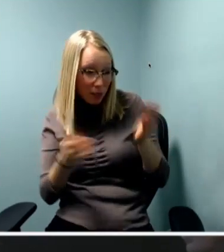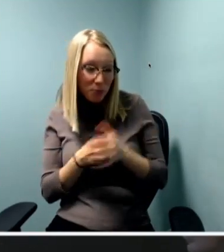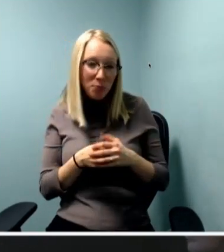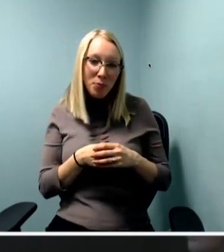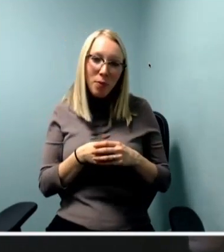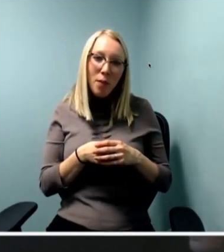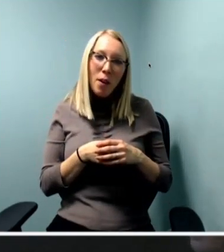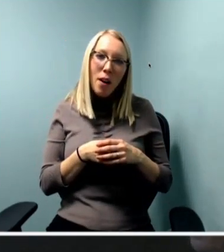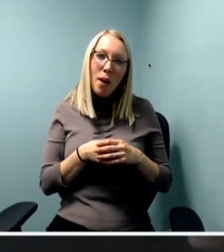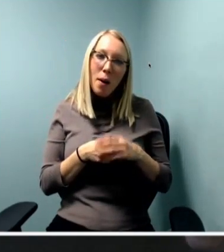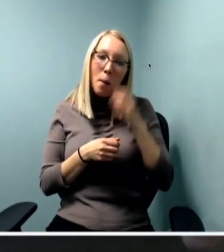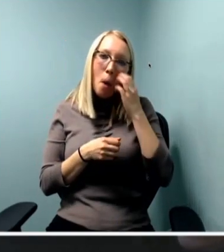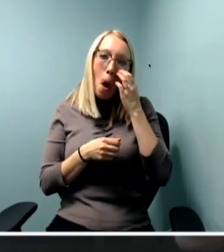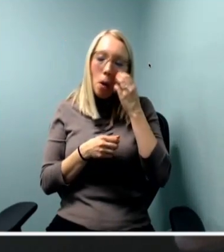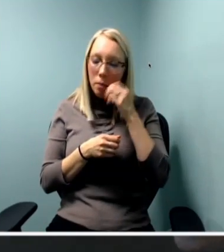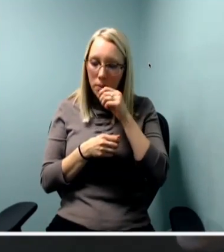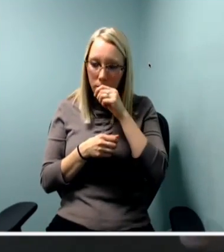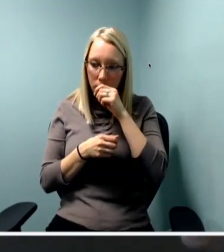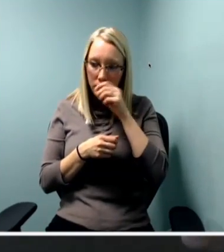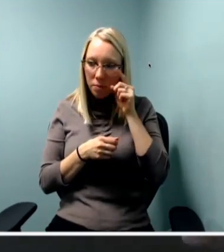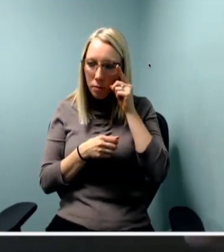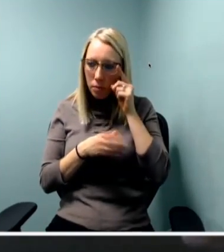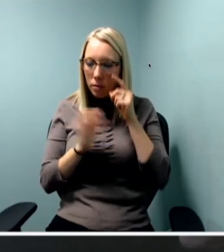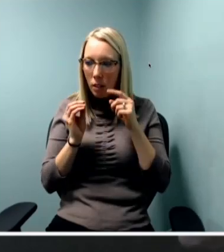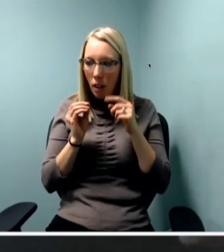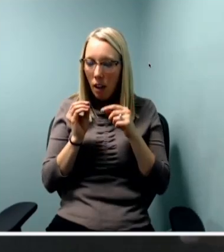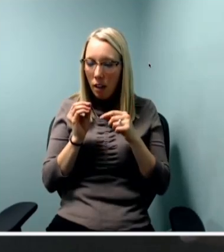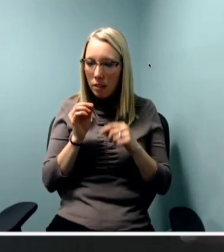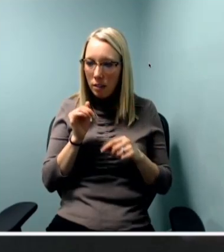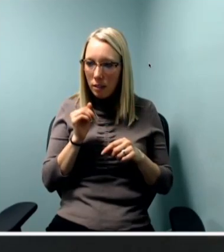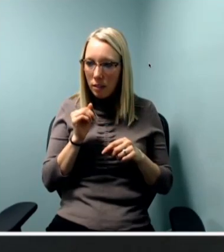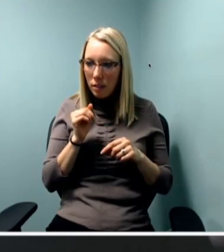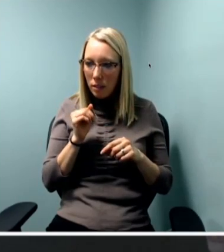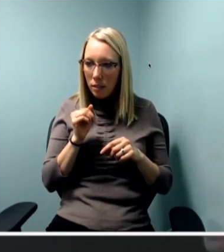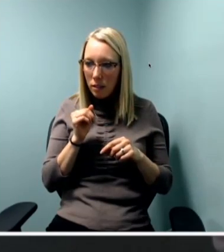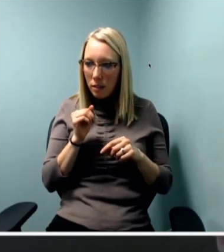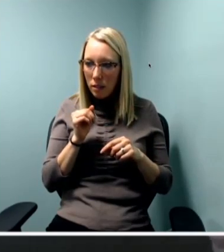And doing it backwards also works, apparently.